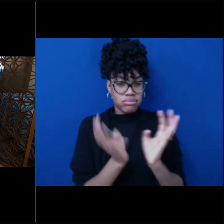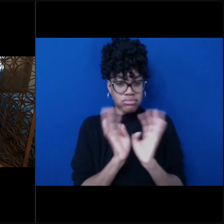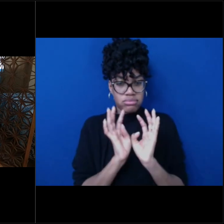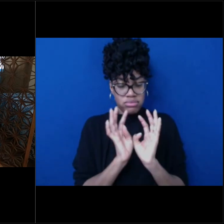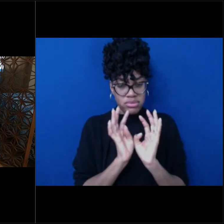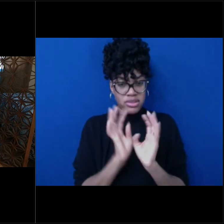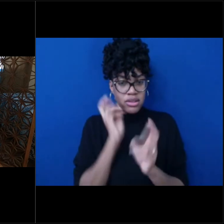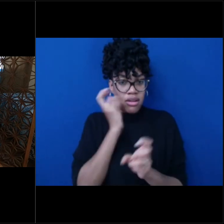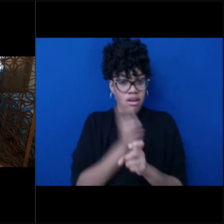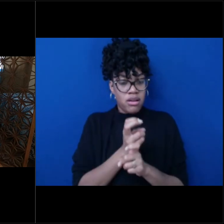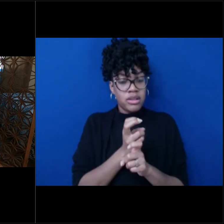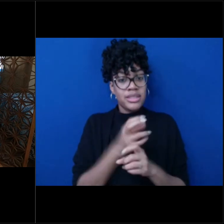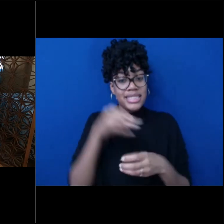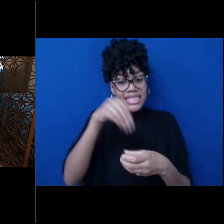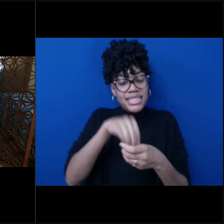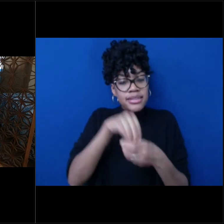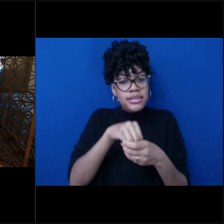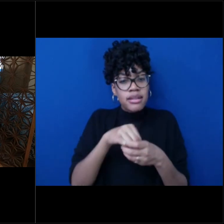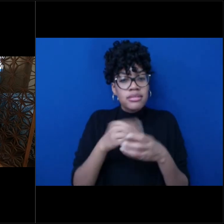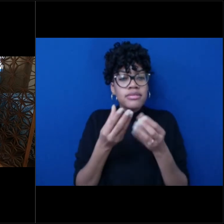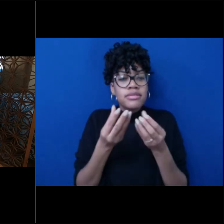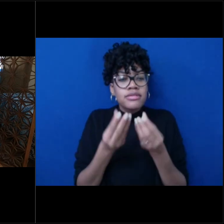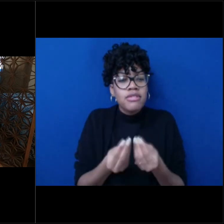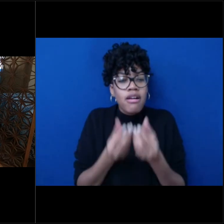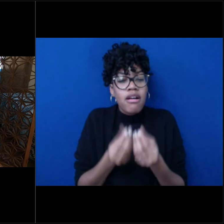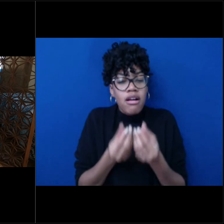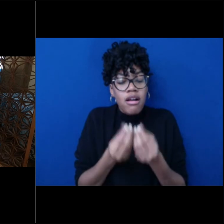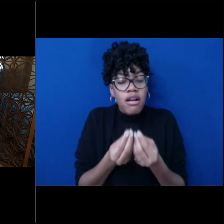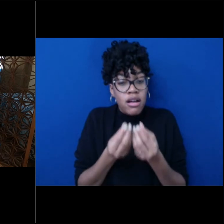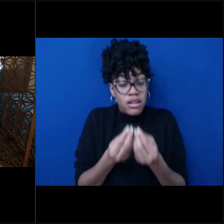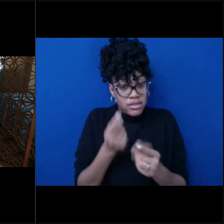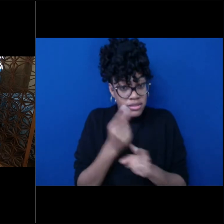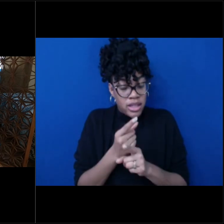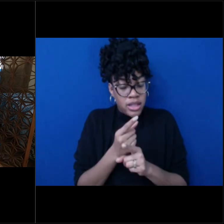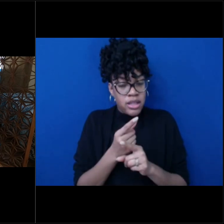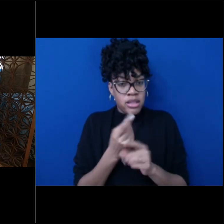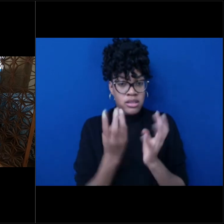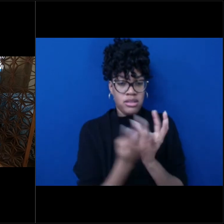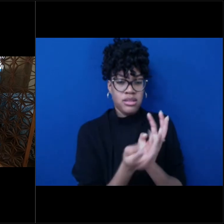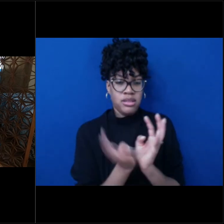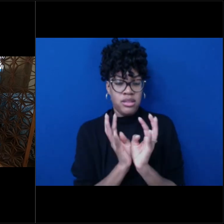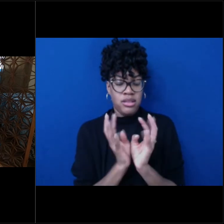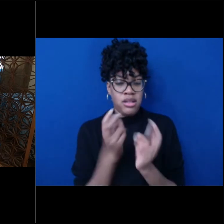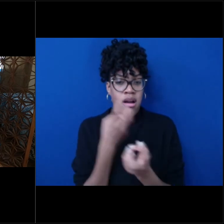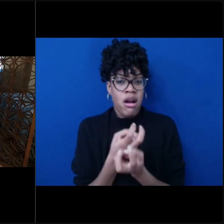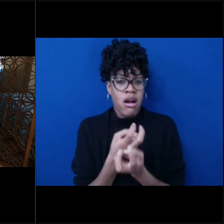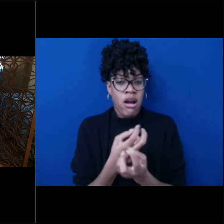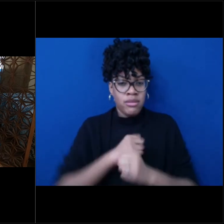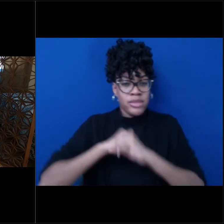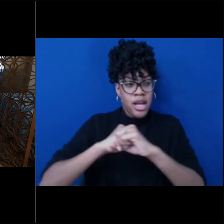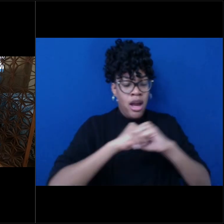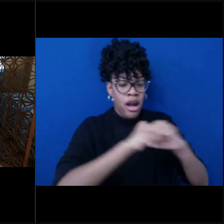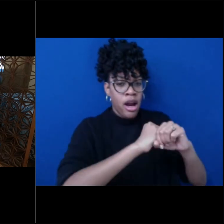which is a soft sack-like entity, right? So we're going to get that coral polyp mound,